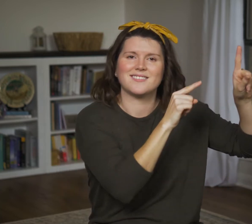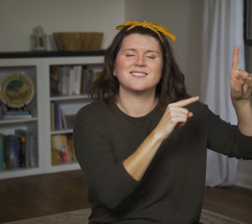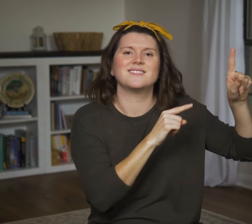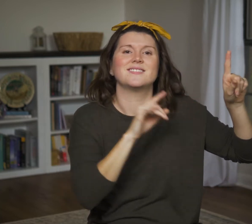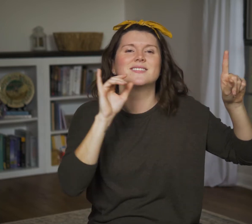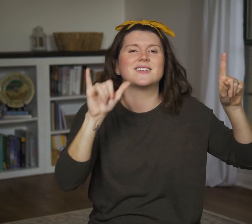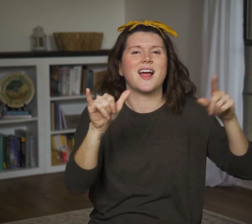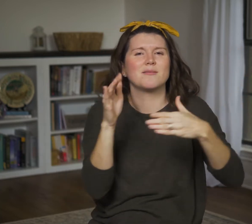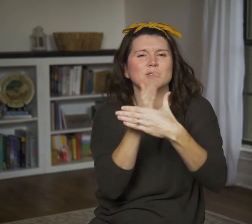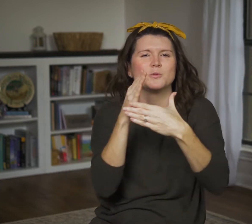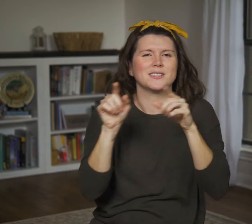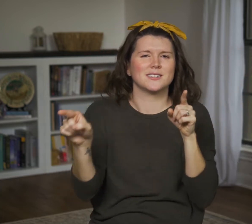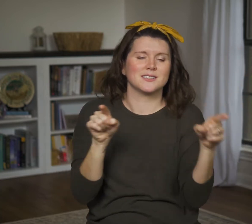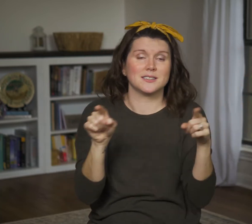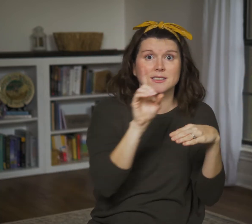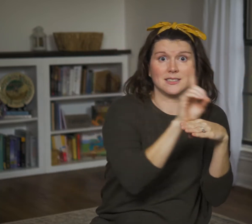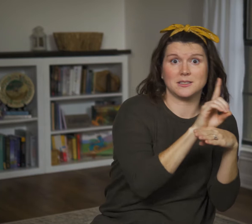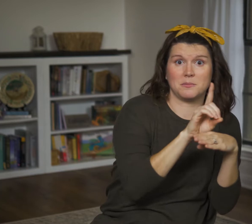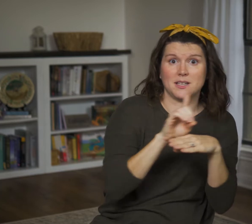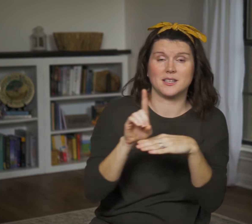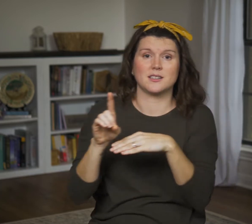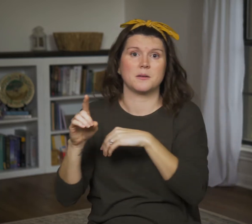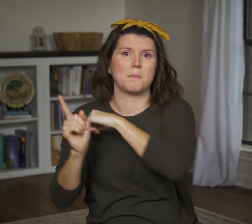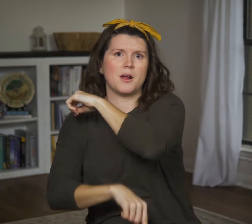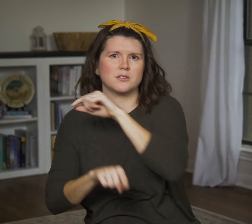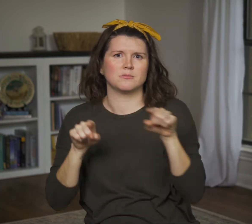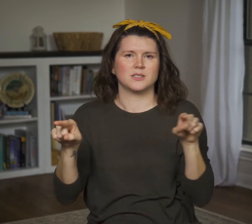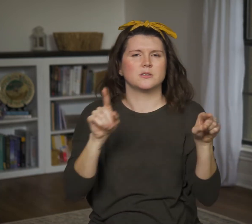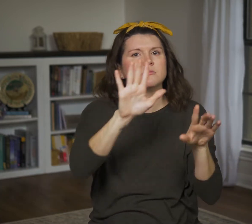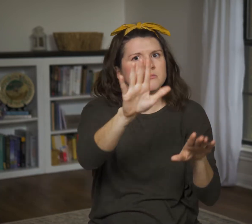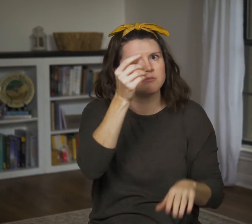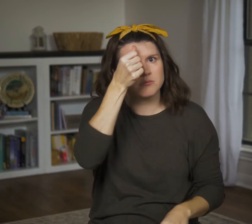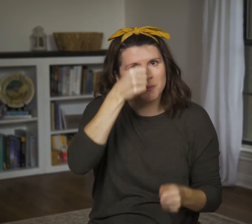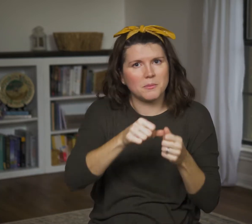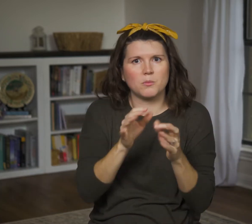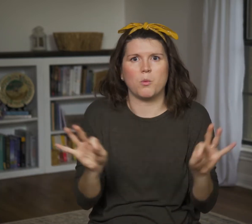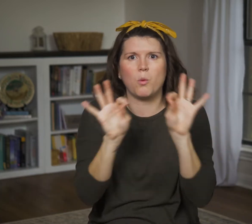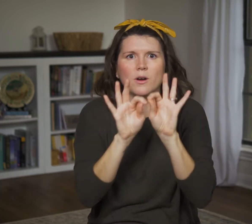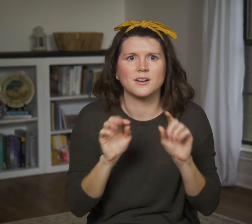The distinction between punishment and discipline is important.